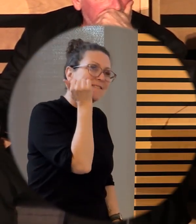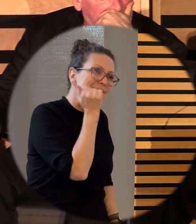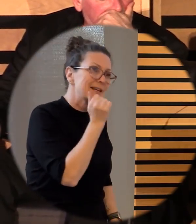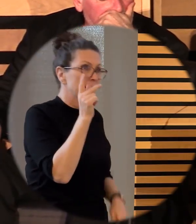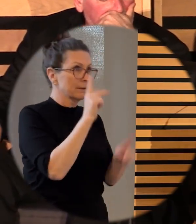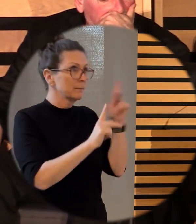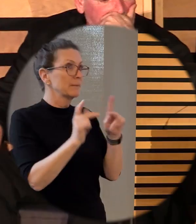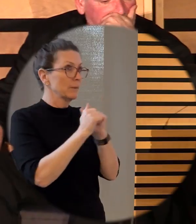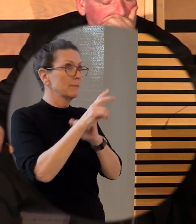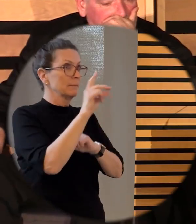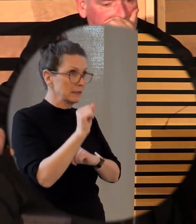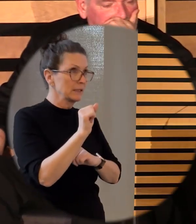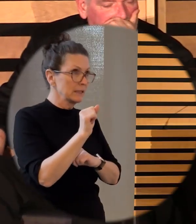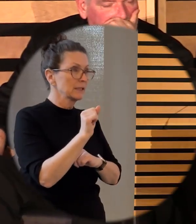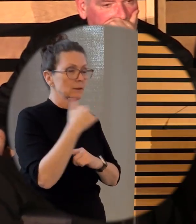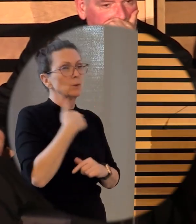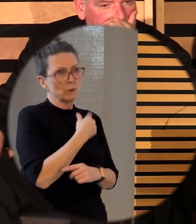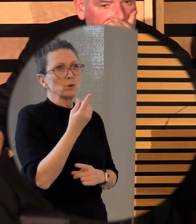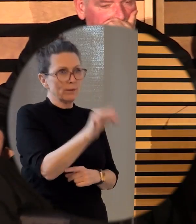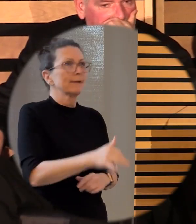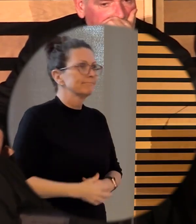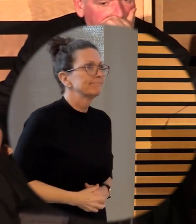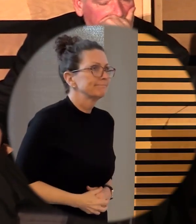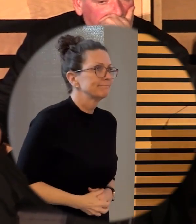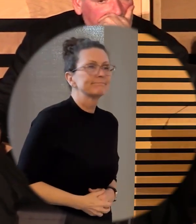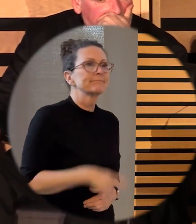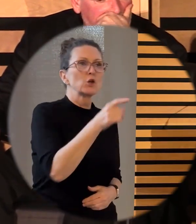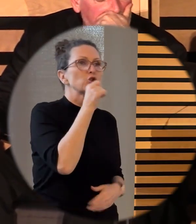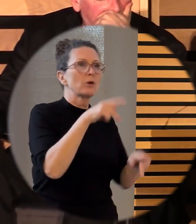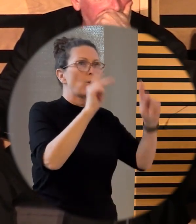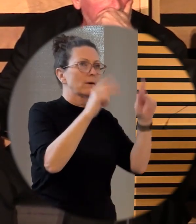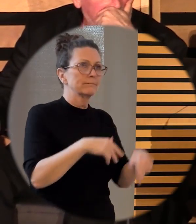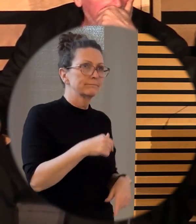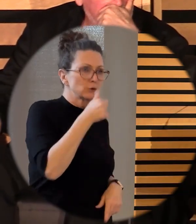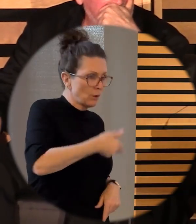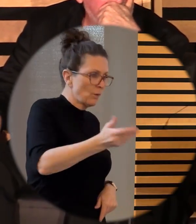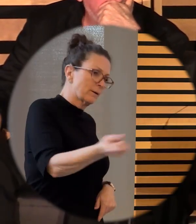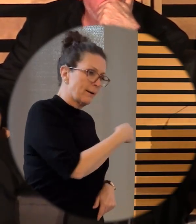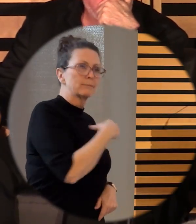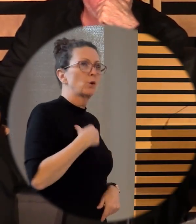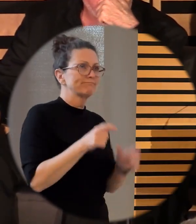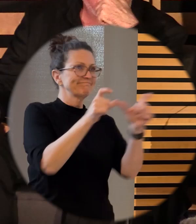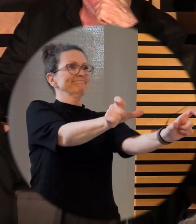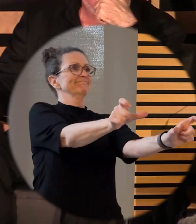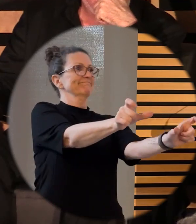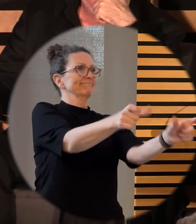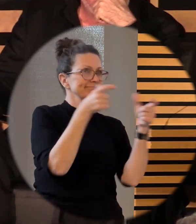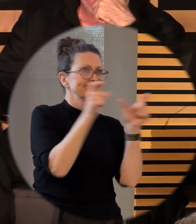day with people with disabilities because we don't address the two stairs see it again or the lack